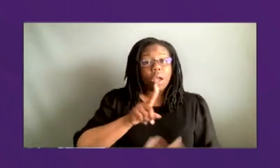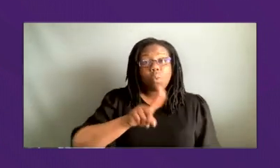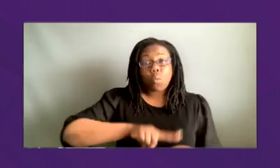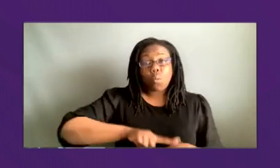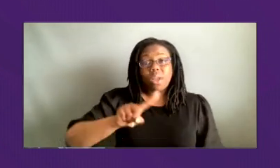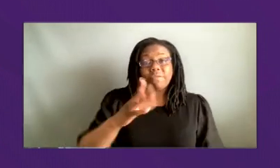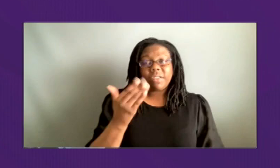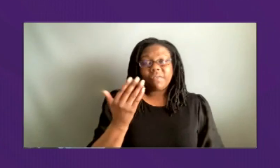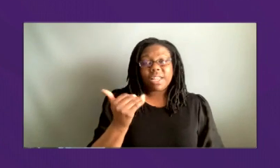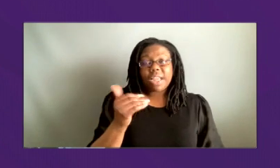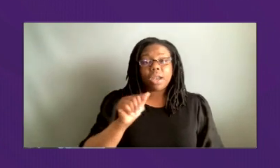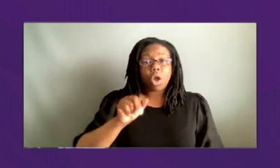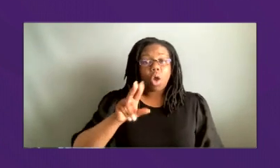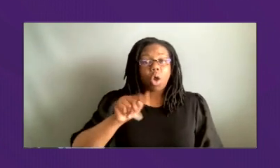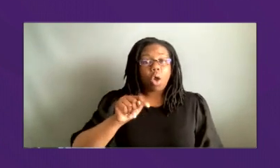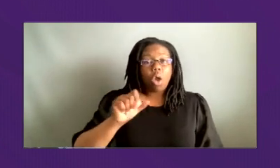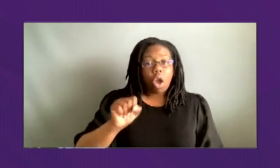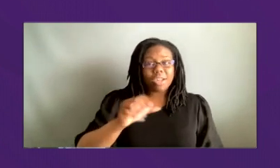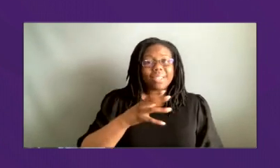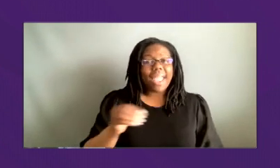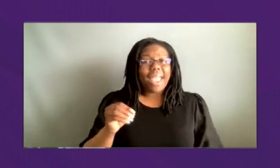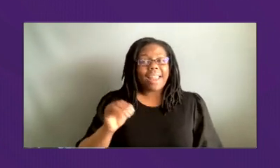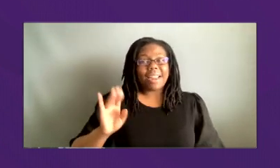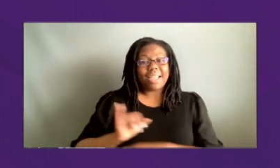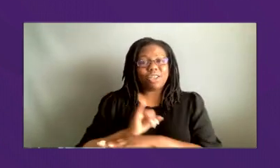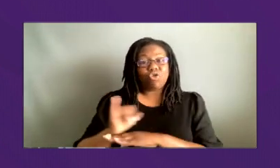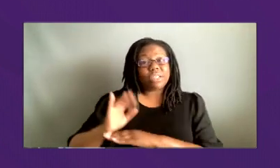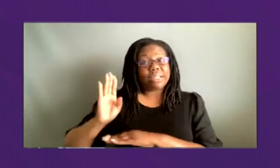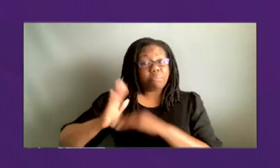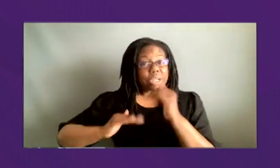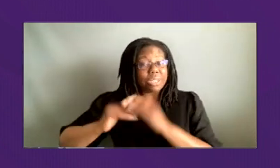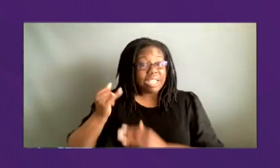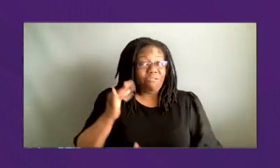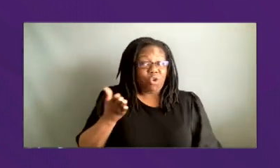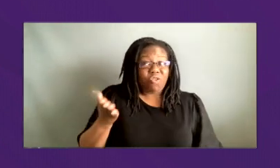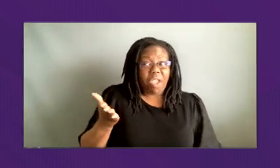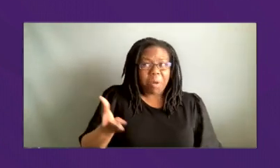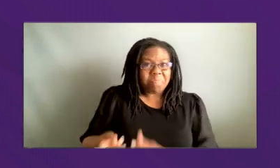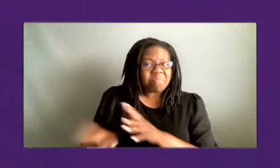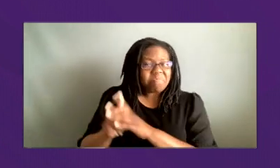to be around. But we wanna thank everyone for attending our session. We hope you enjoyed it.